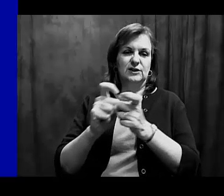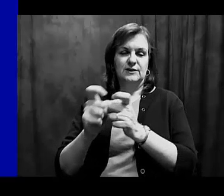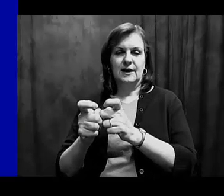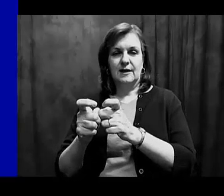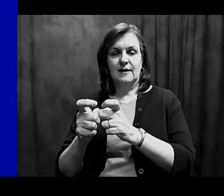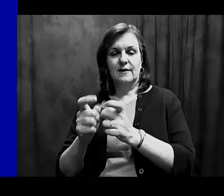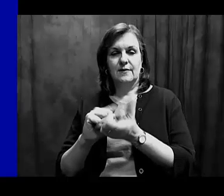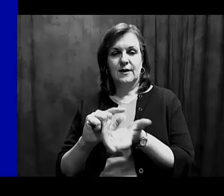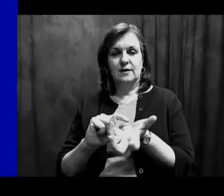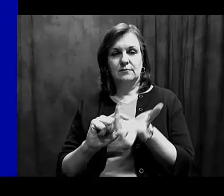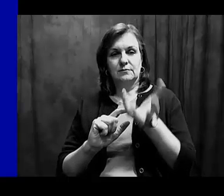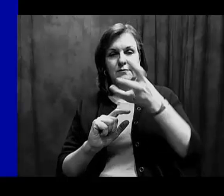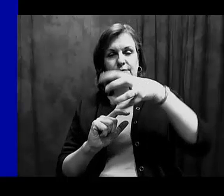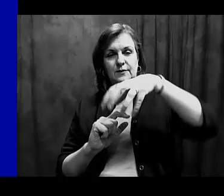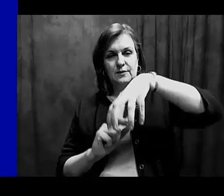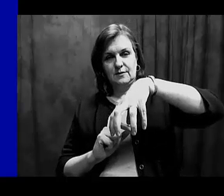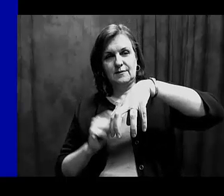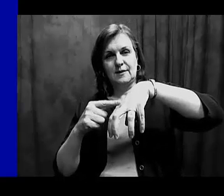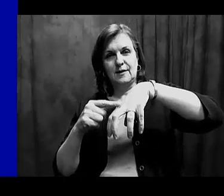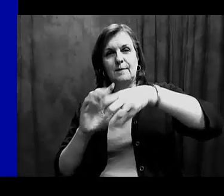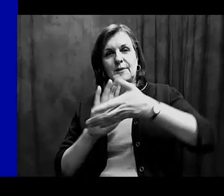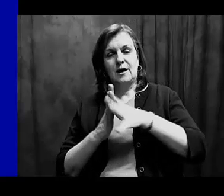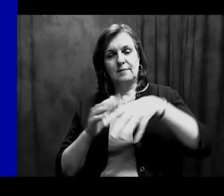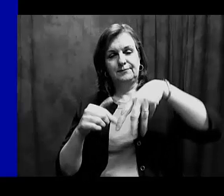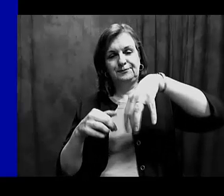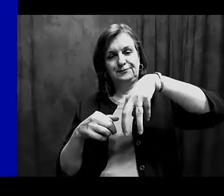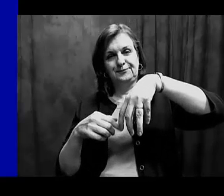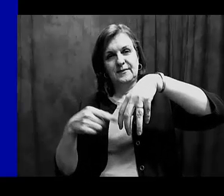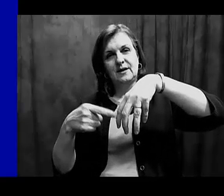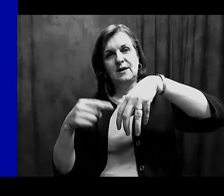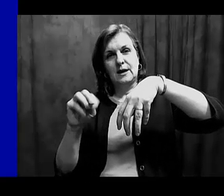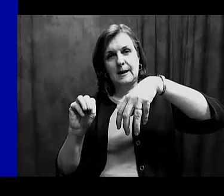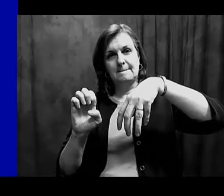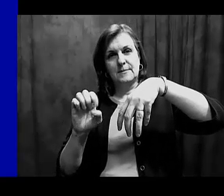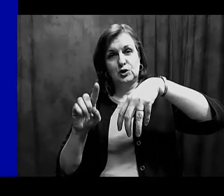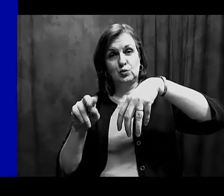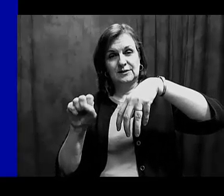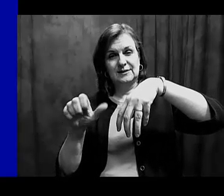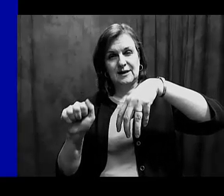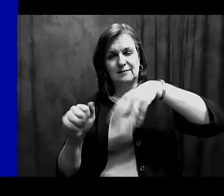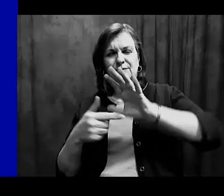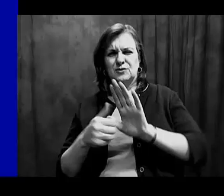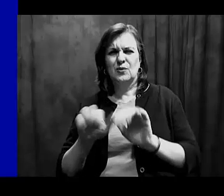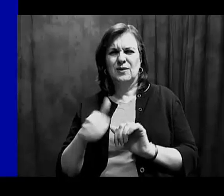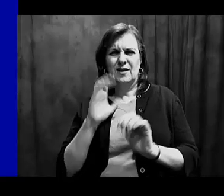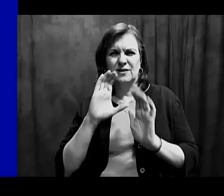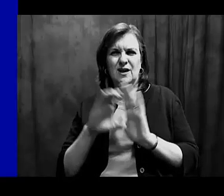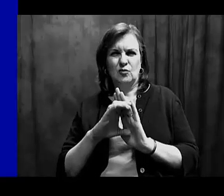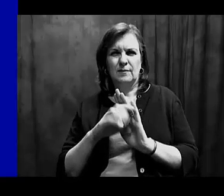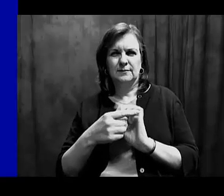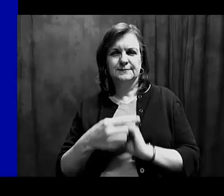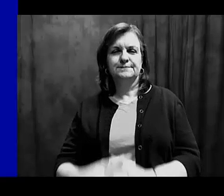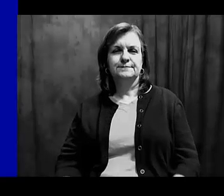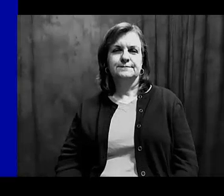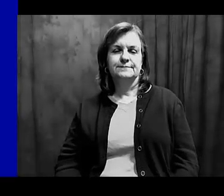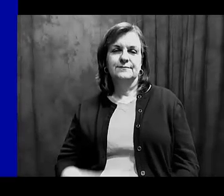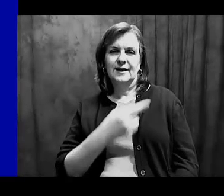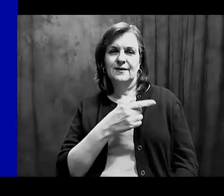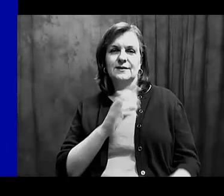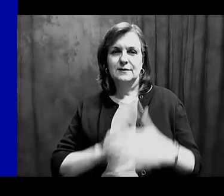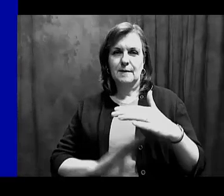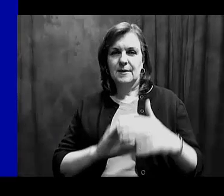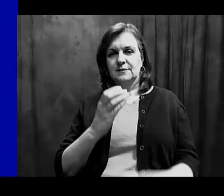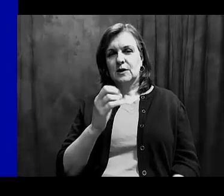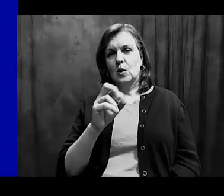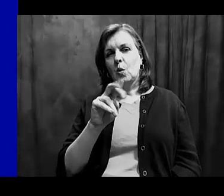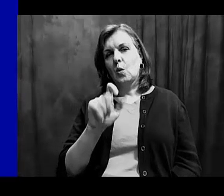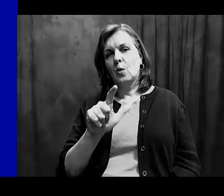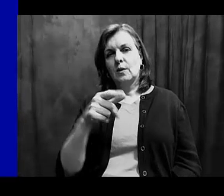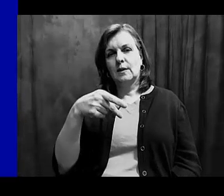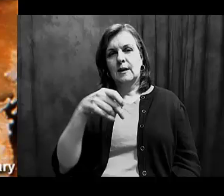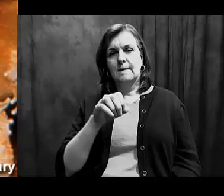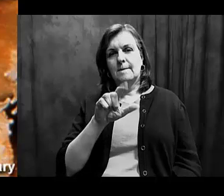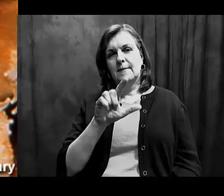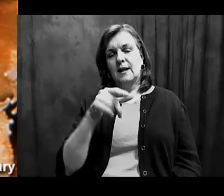go through other developmental stages in and turn it into this kind of medusa stage. Let me show you on another diagram